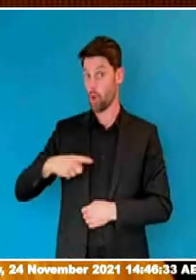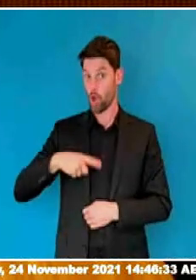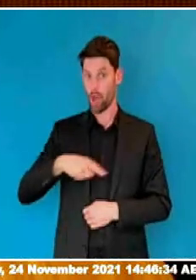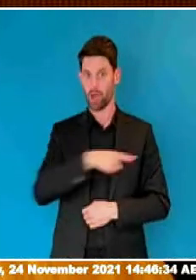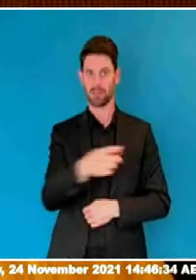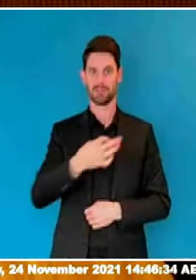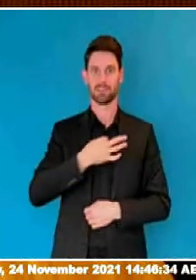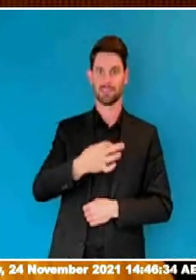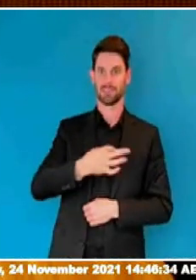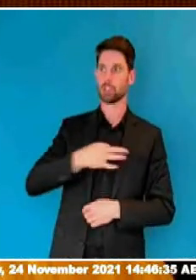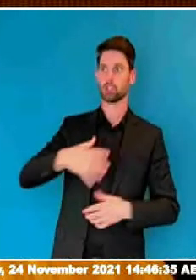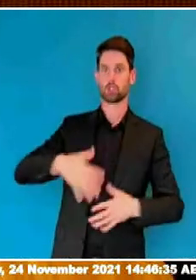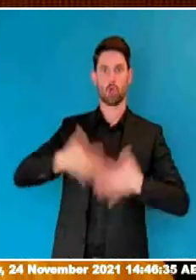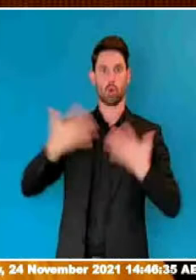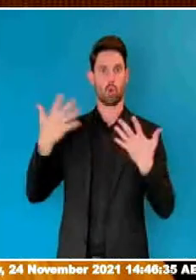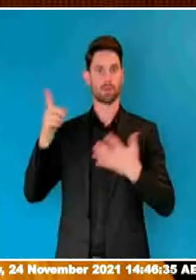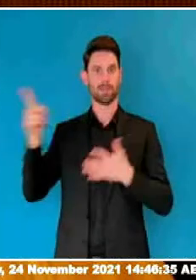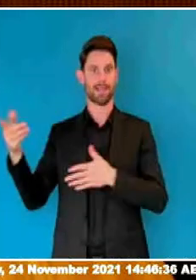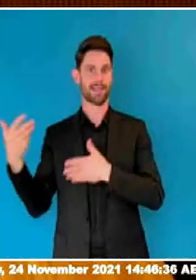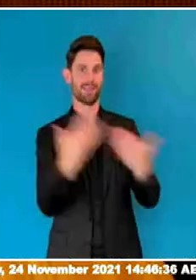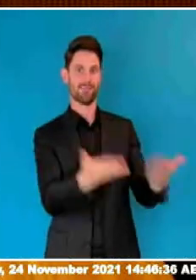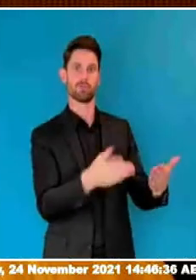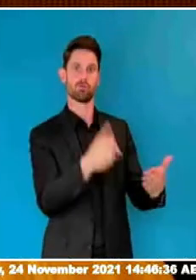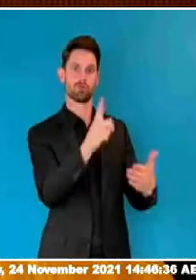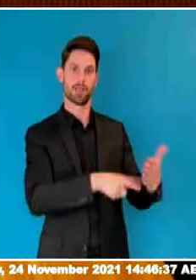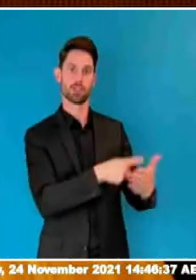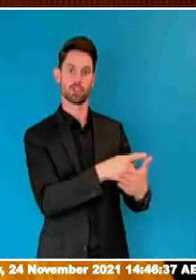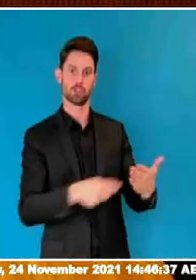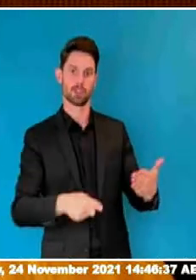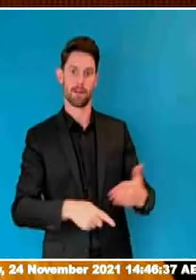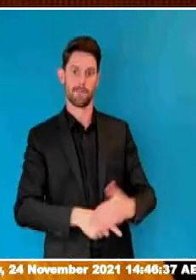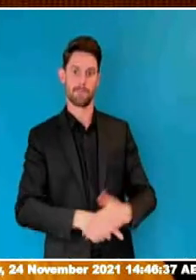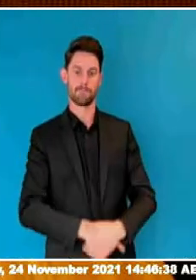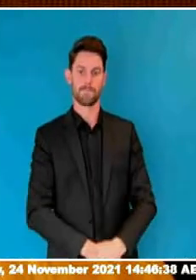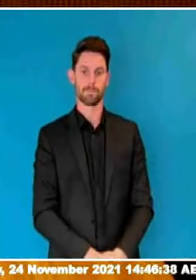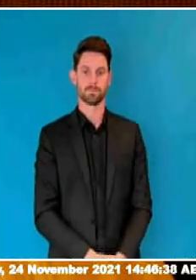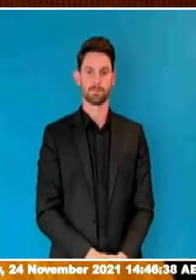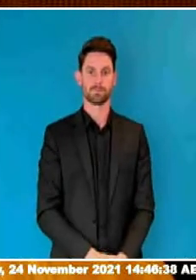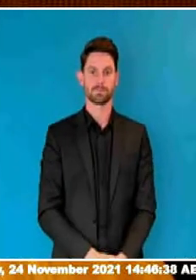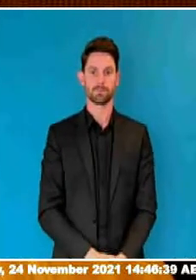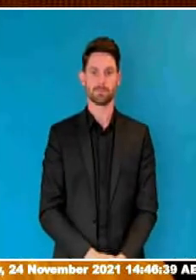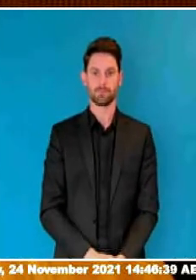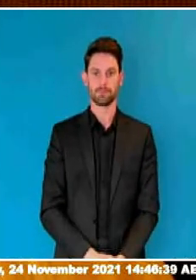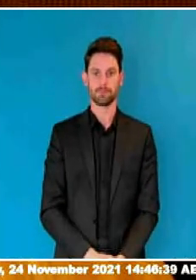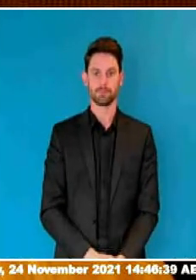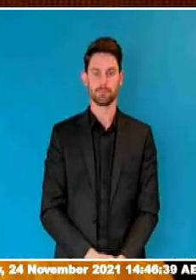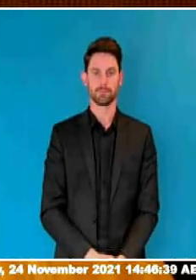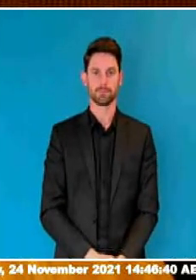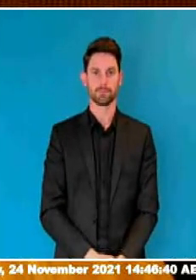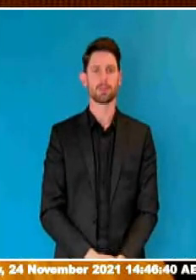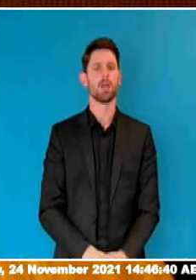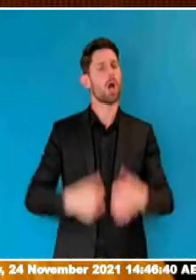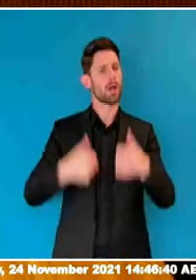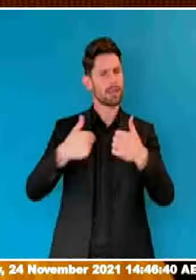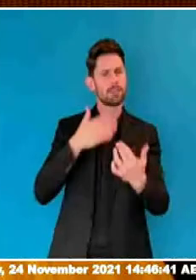to discrimination. MS EASTMAN: Would you accept this proposition, that if there is a